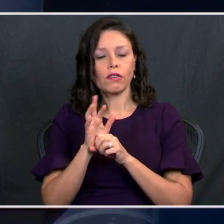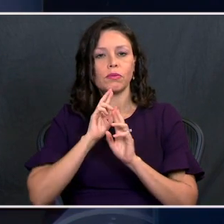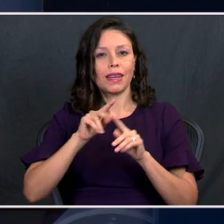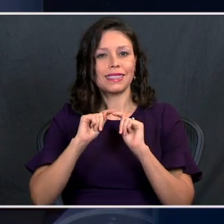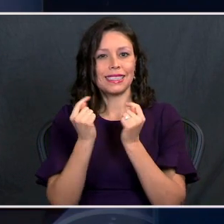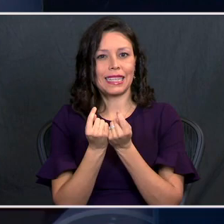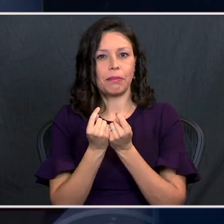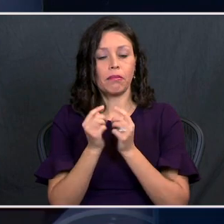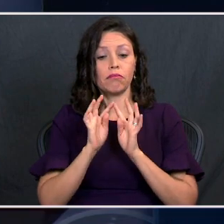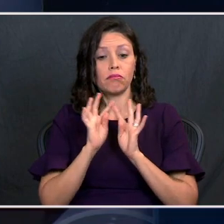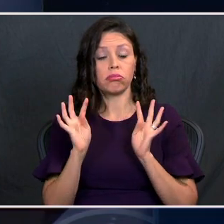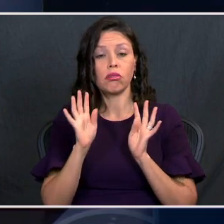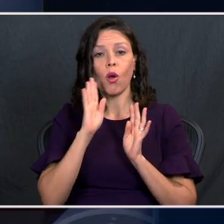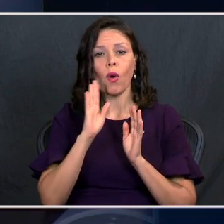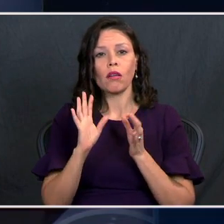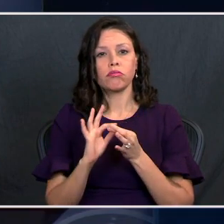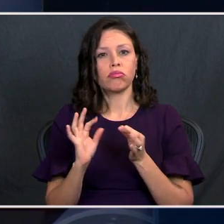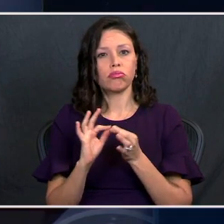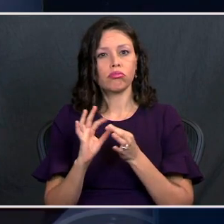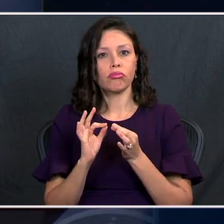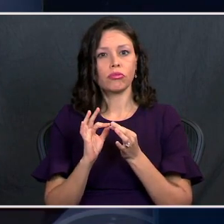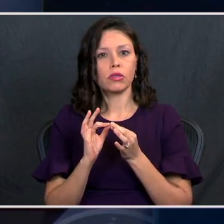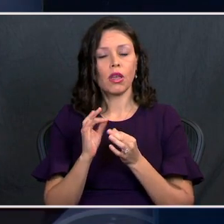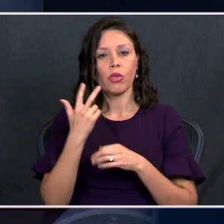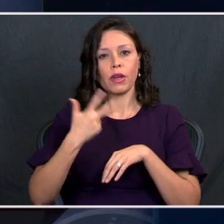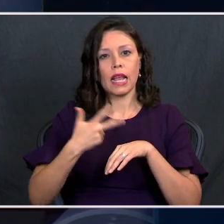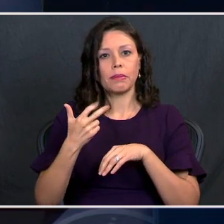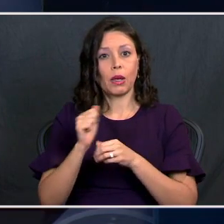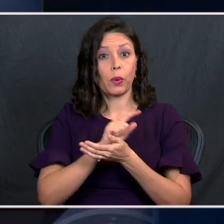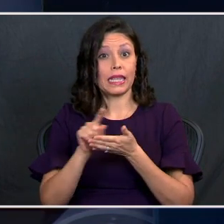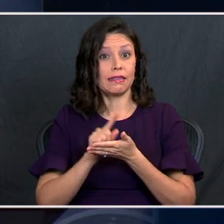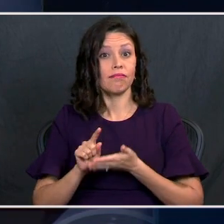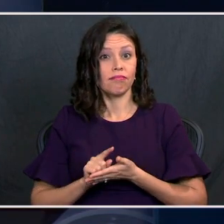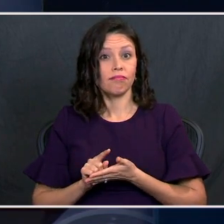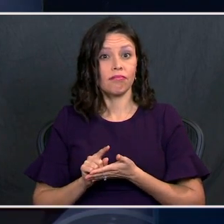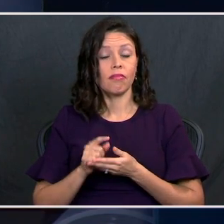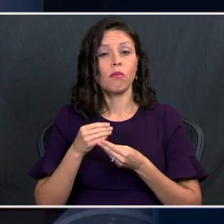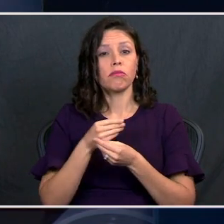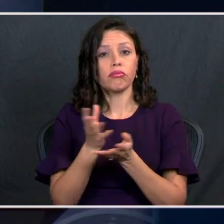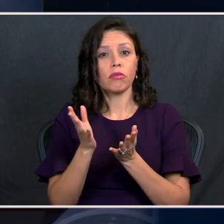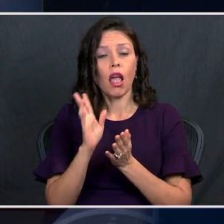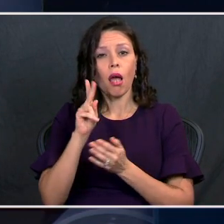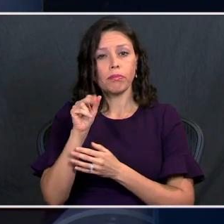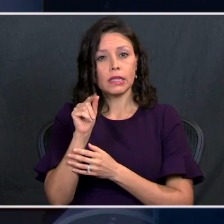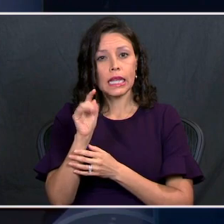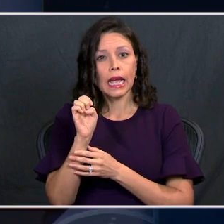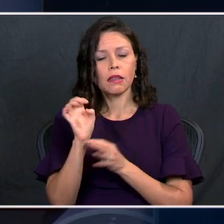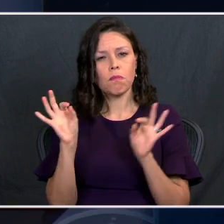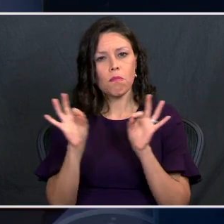These briefings will typically happen three times a week to provide the American people with key updates on the virus